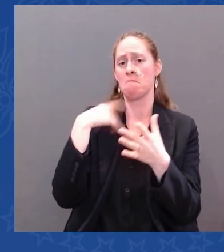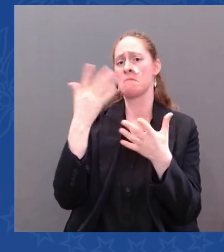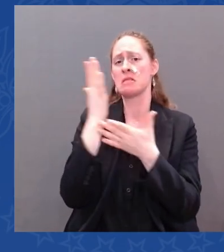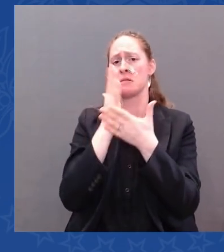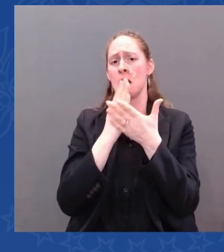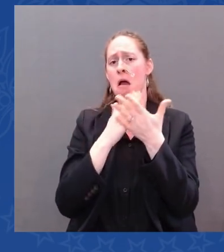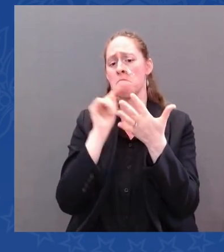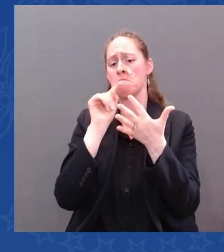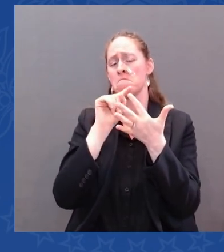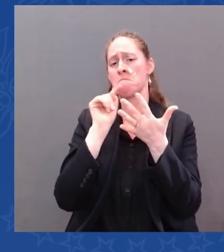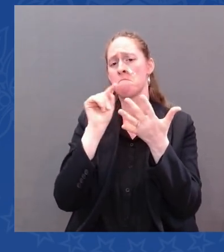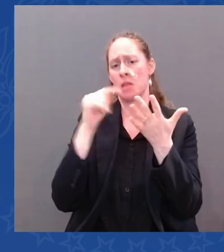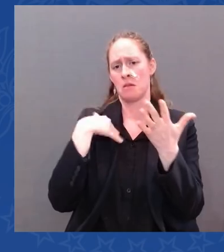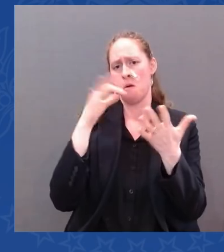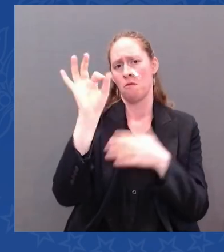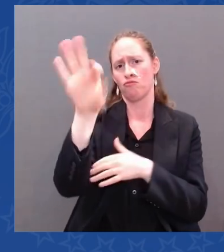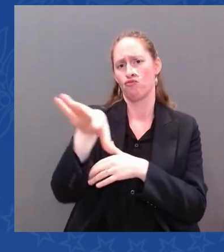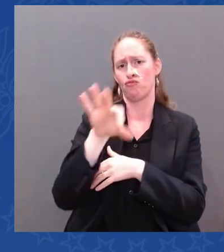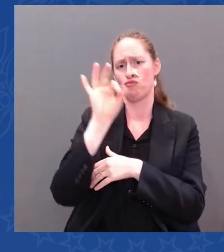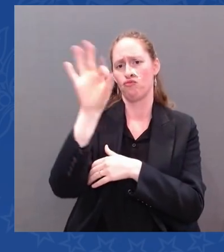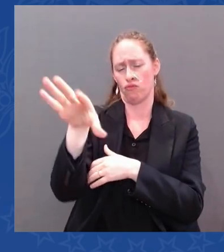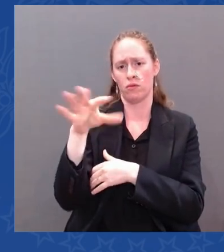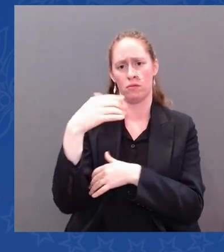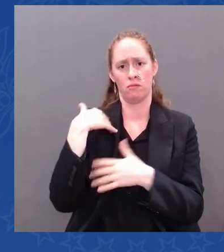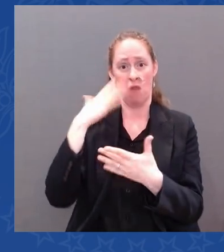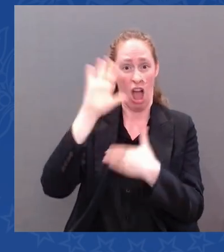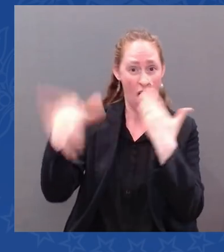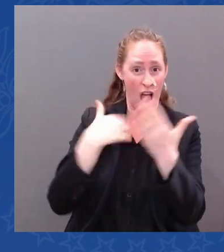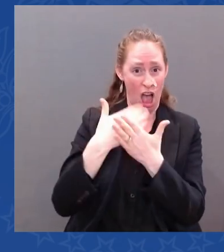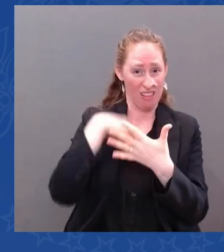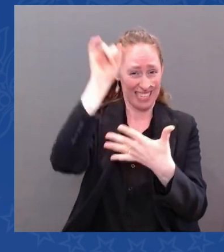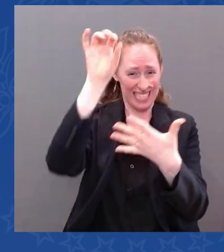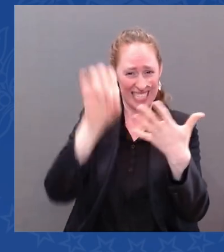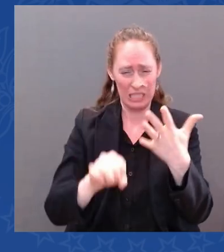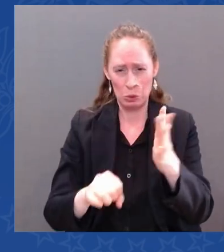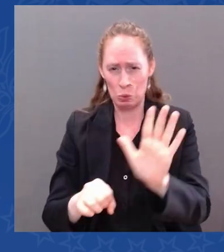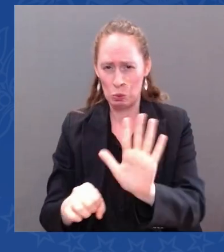And it was able to give everybody clear notice what was about to come.